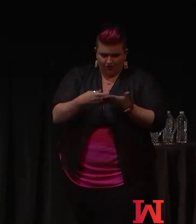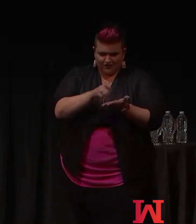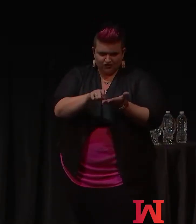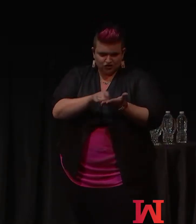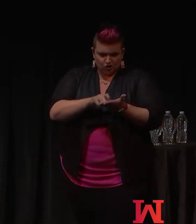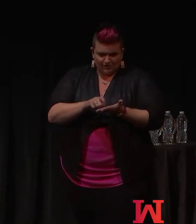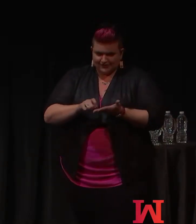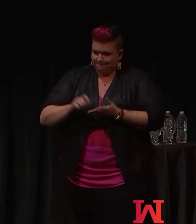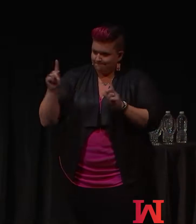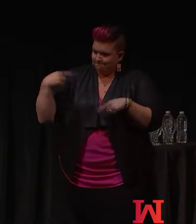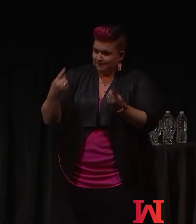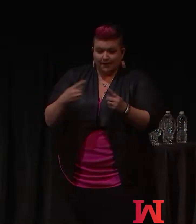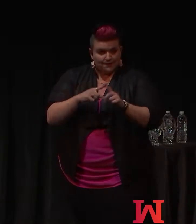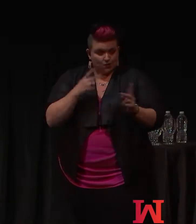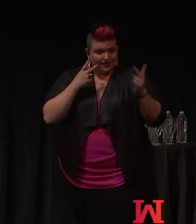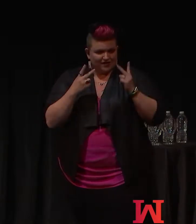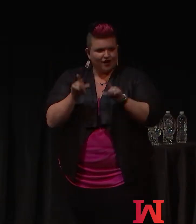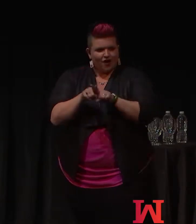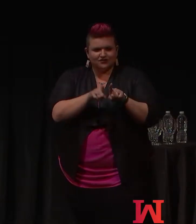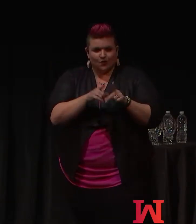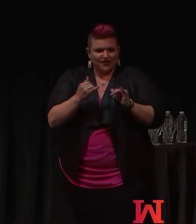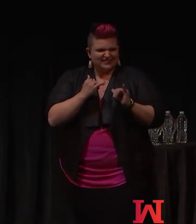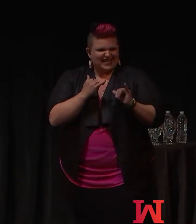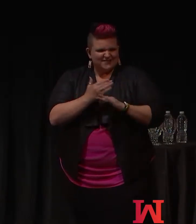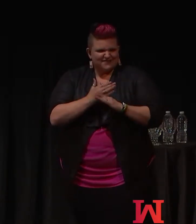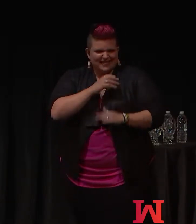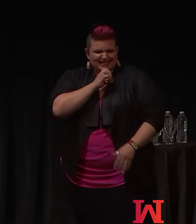but we also share a name, she is Elaine Marie Welteroth,